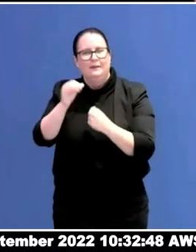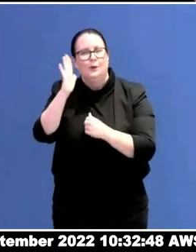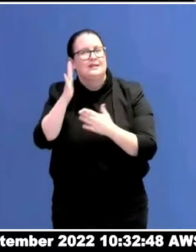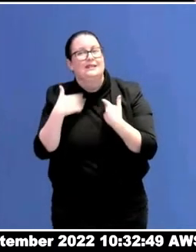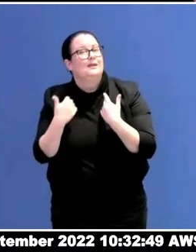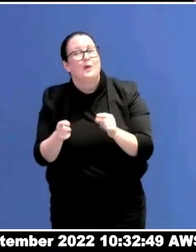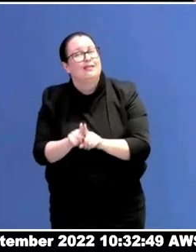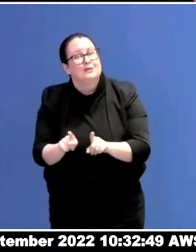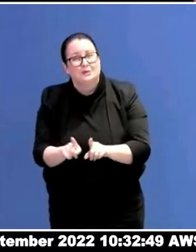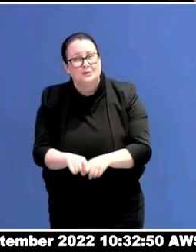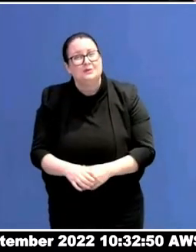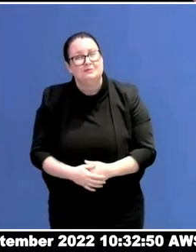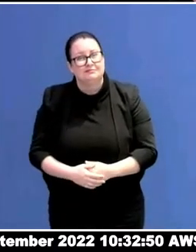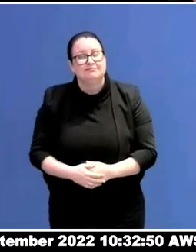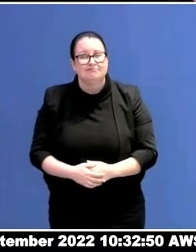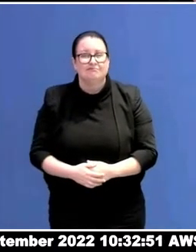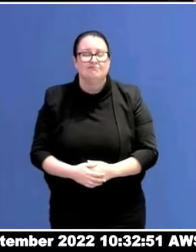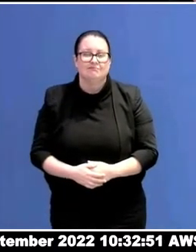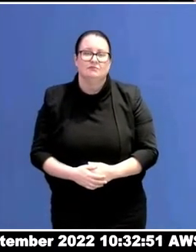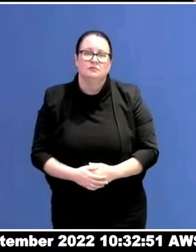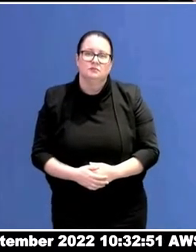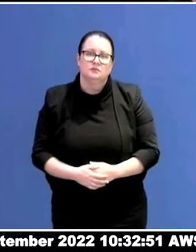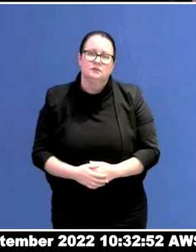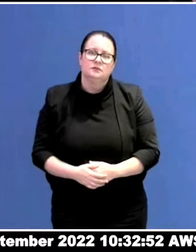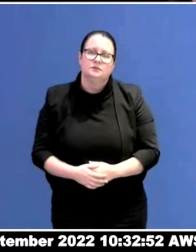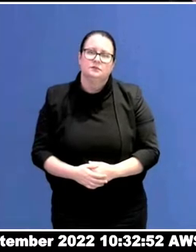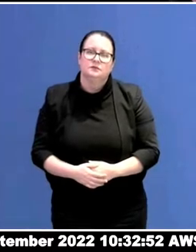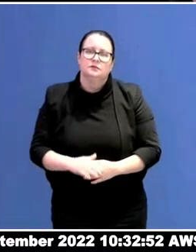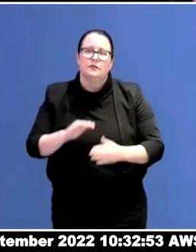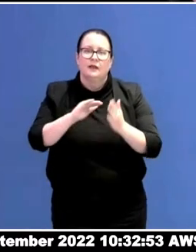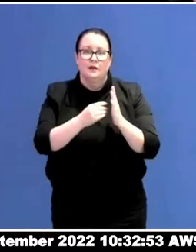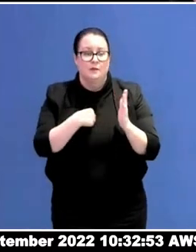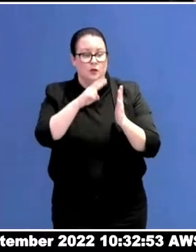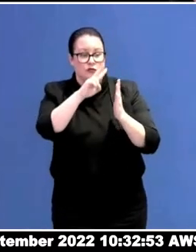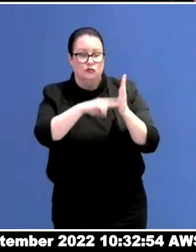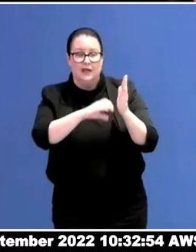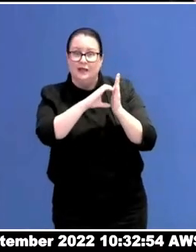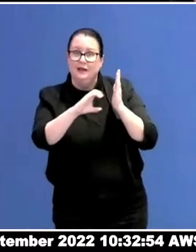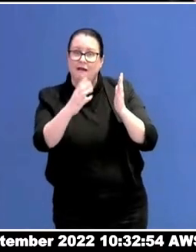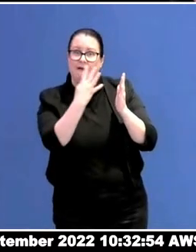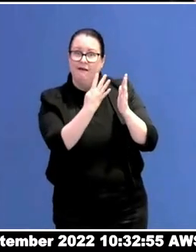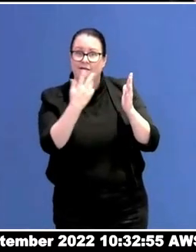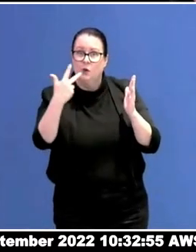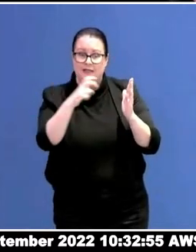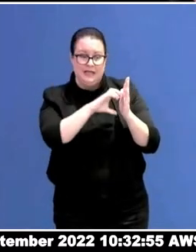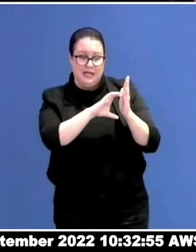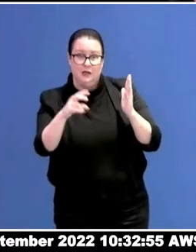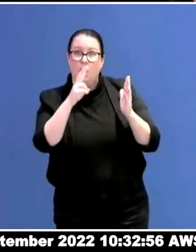Can I take the opportunity to read paragraph 48 of your statement. Yes. MR GRIFFIN: And then I will ask for your response: